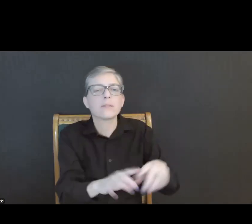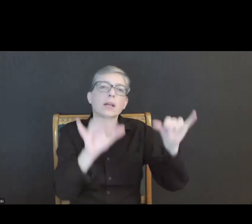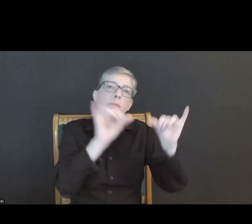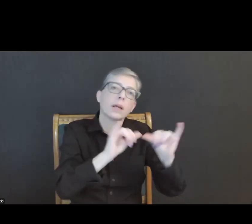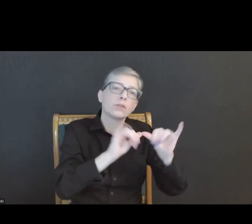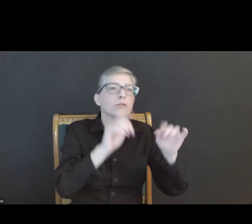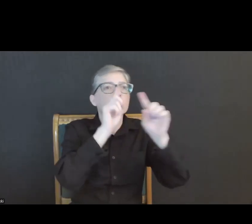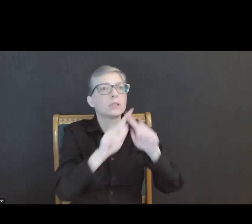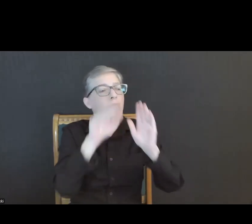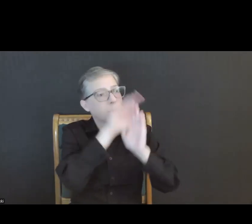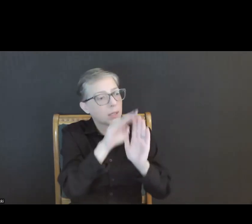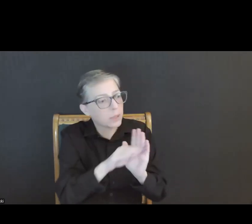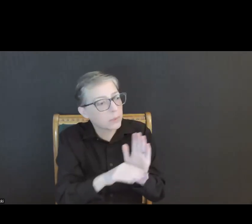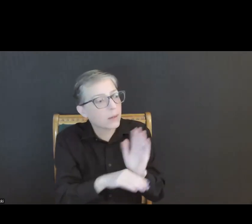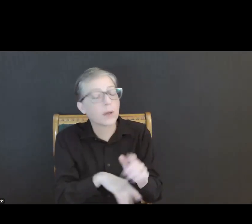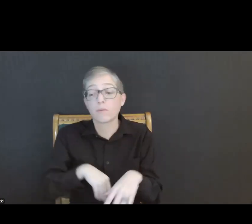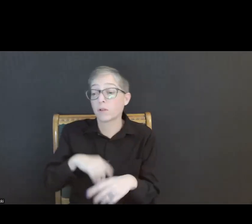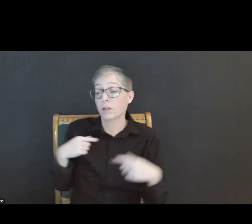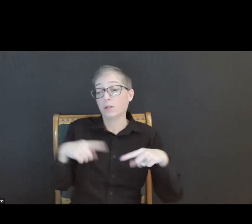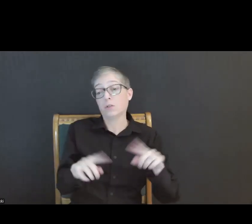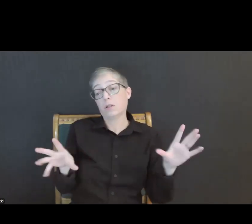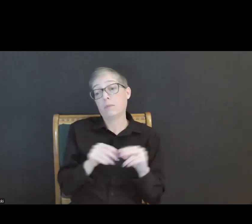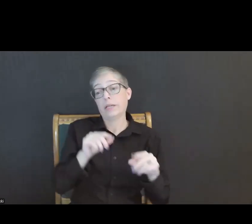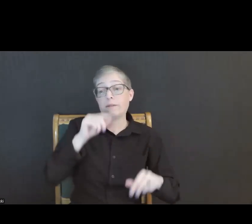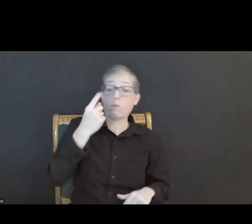in session one this much in session two and the beauty of being you know I guess the beauty of